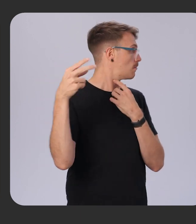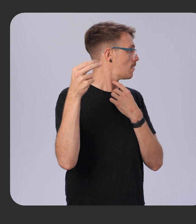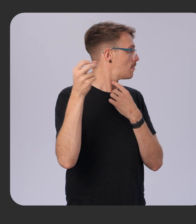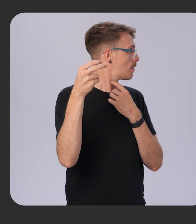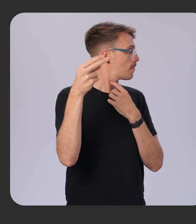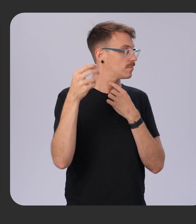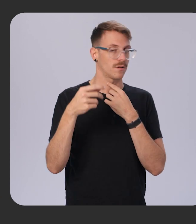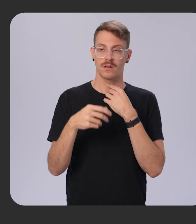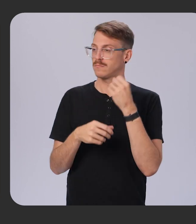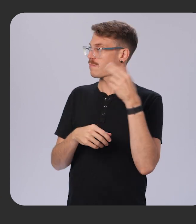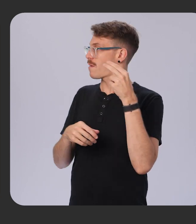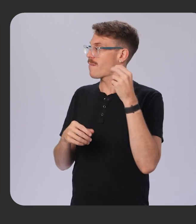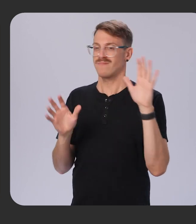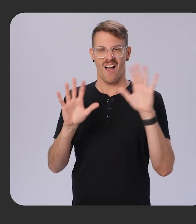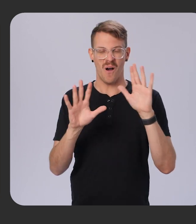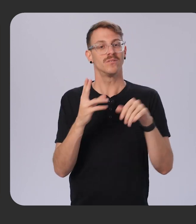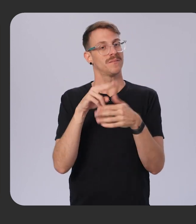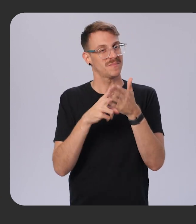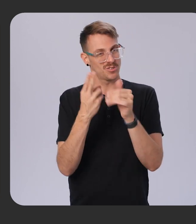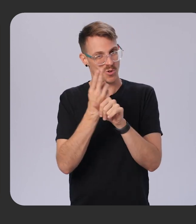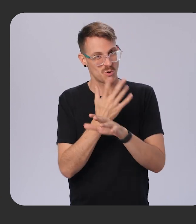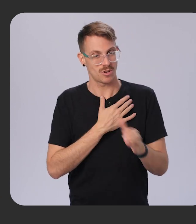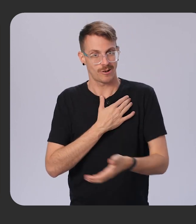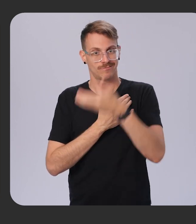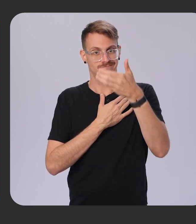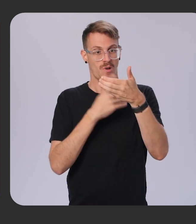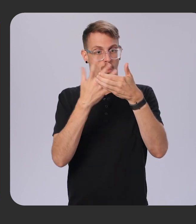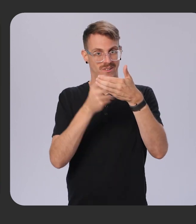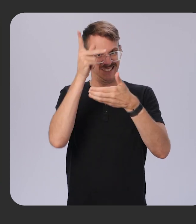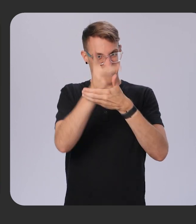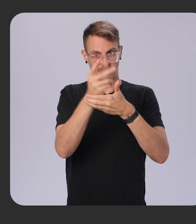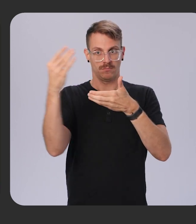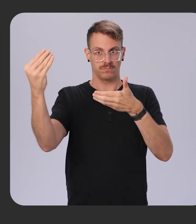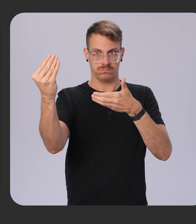Users expect the same from virtual objects in AR.